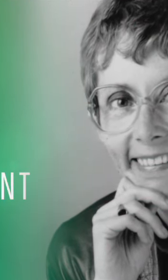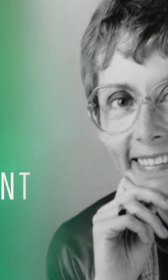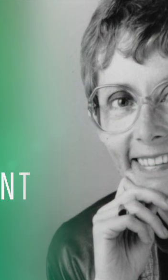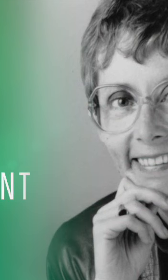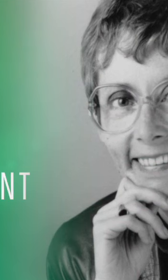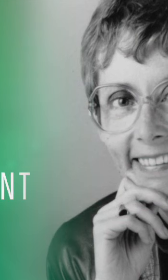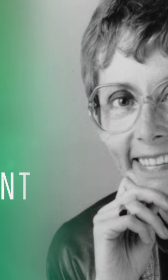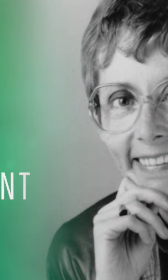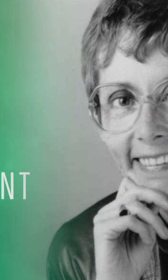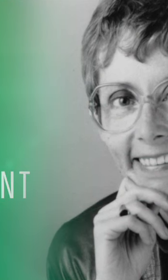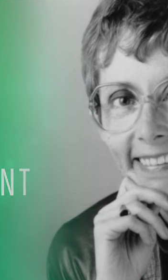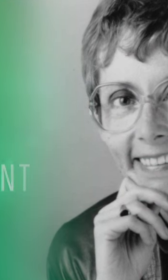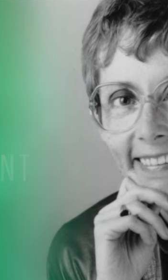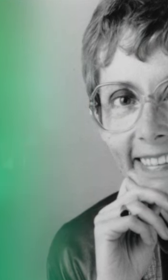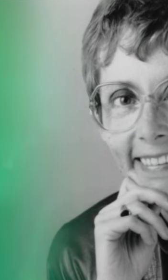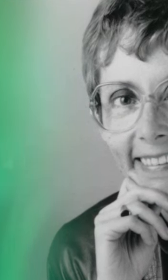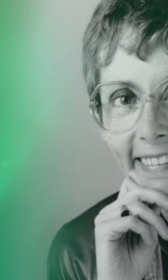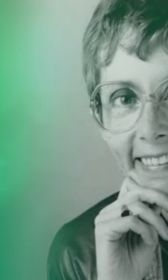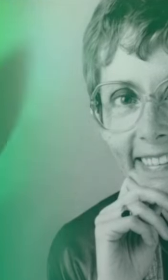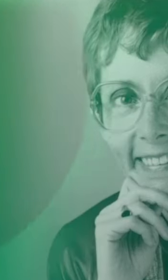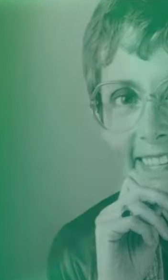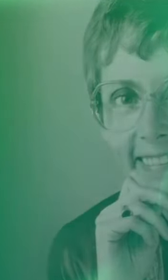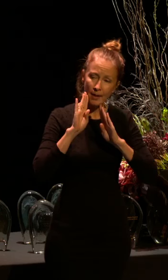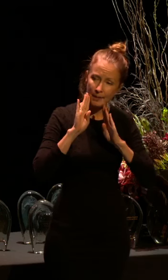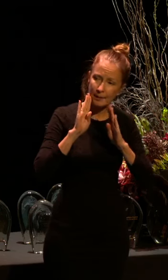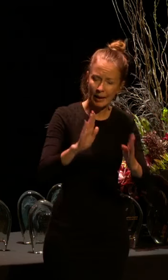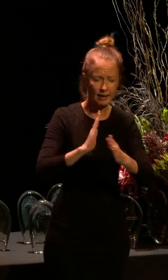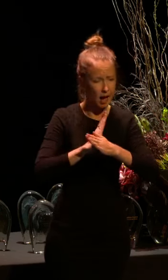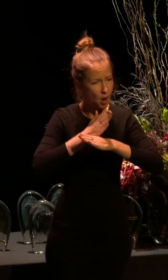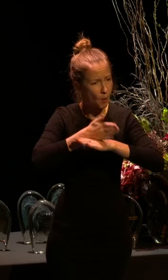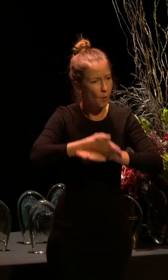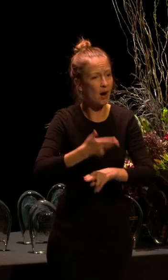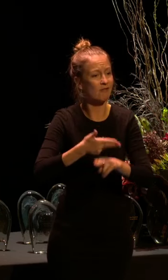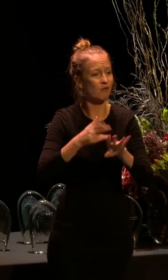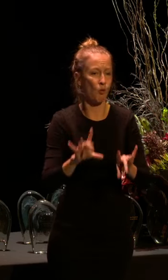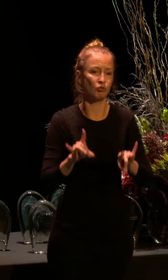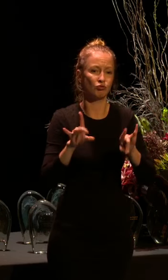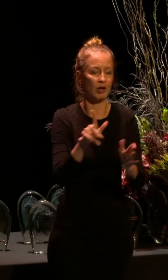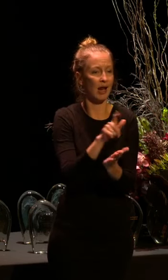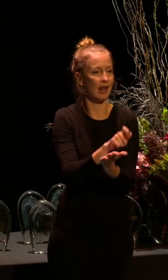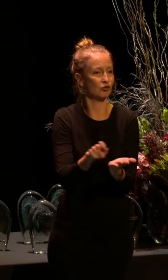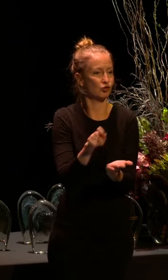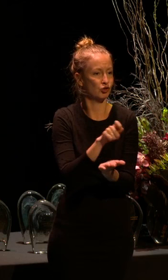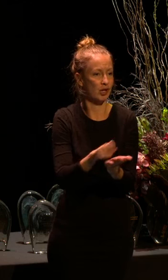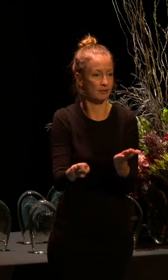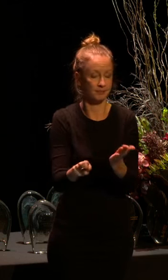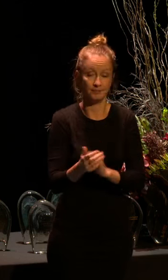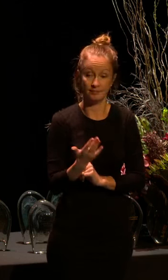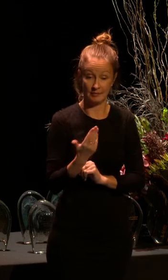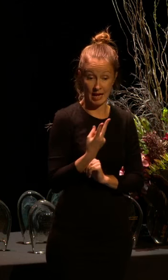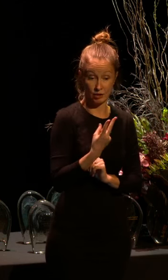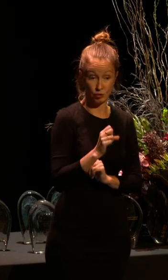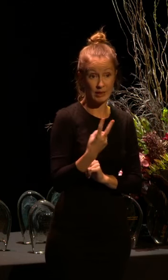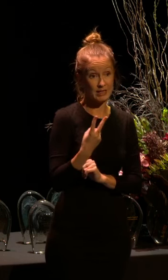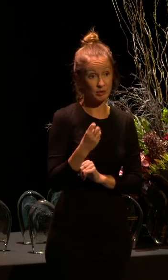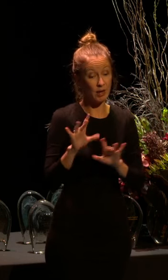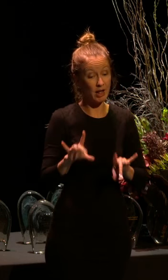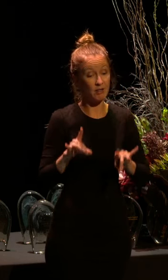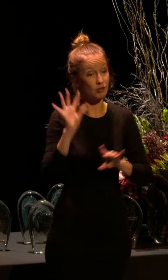goes to Margaret Wild. ..to Australian literature. In 2020, the Australian Council Award for Lifetime